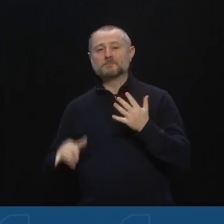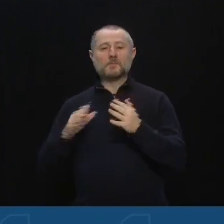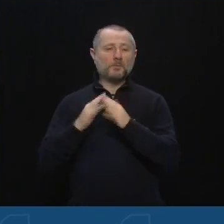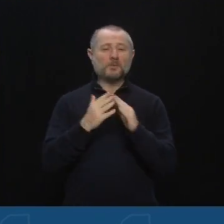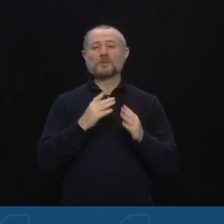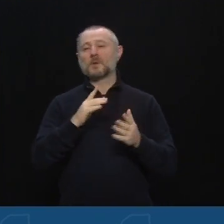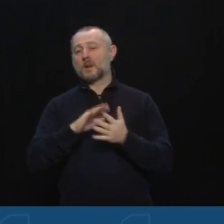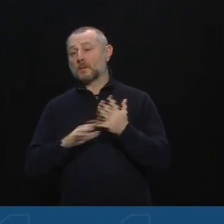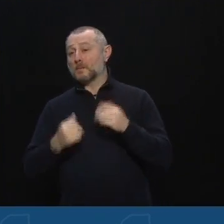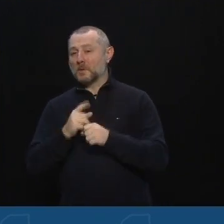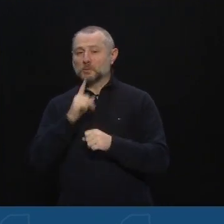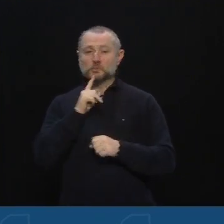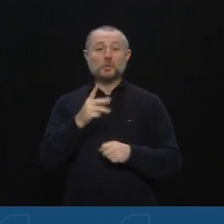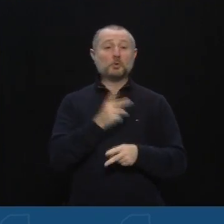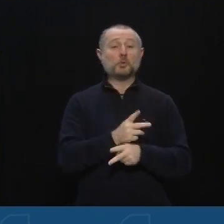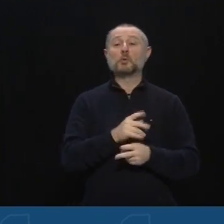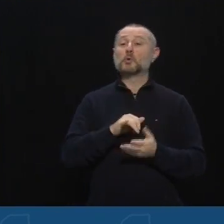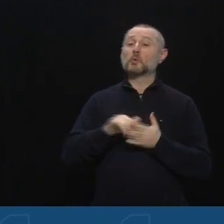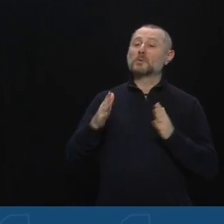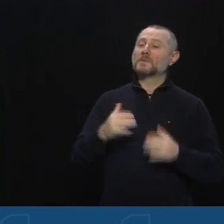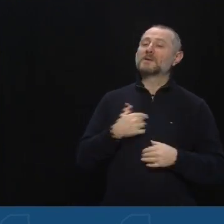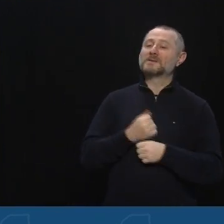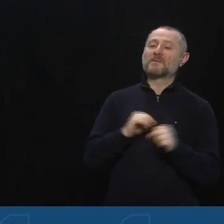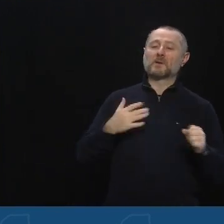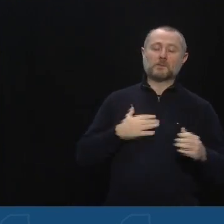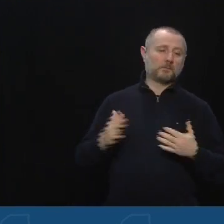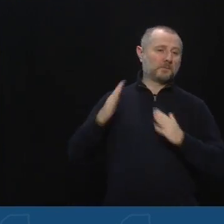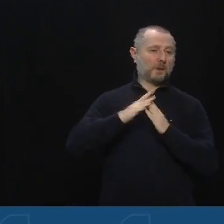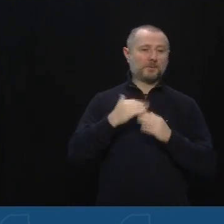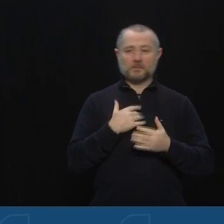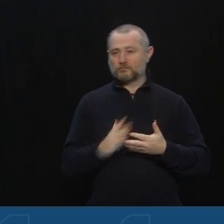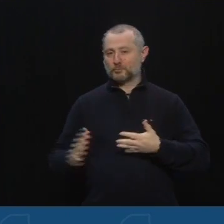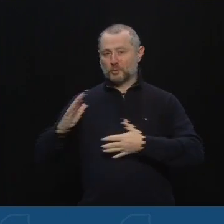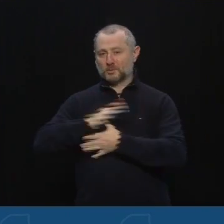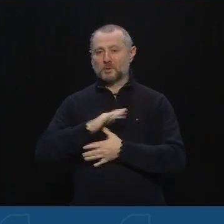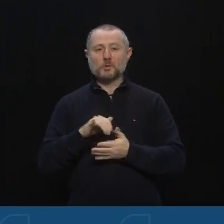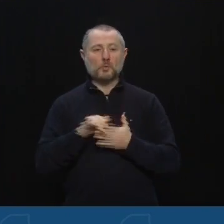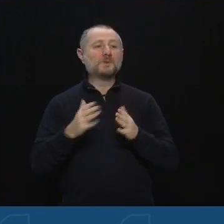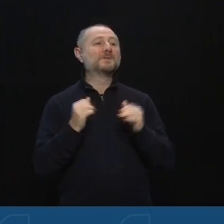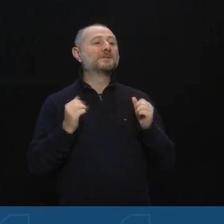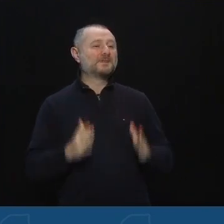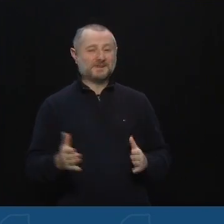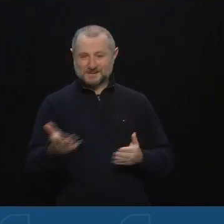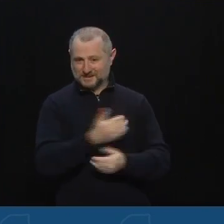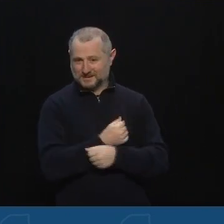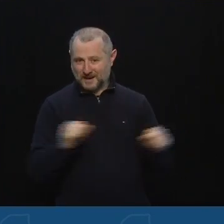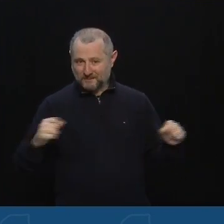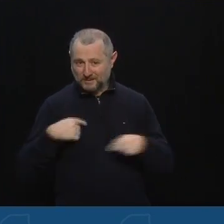WORK FLOW AND THE PATIENT CARE, AS WELL AS MAKING SURE WE HAVE THE LEGAL RIGHTS TO TAKE STEPS